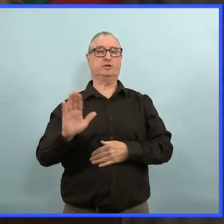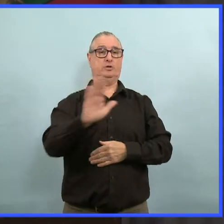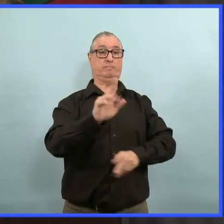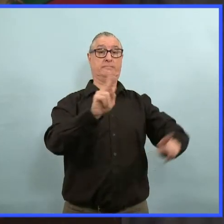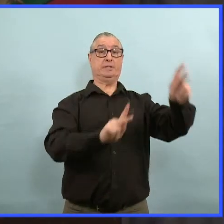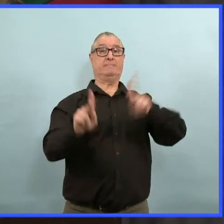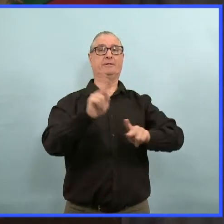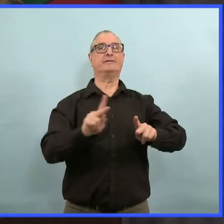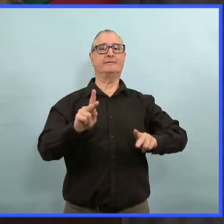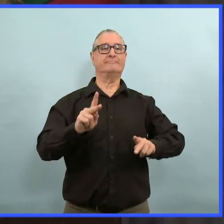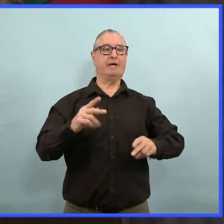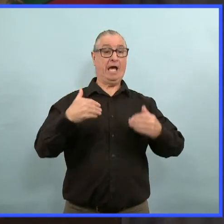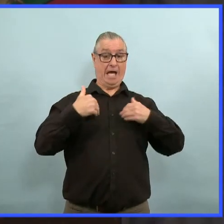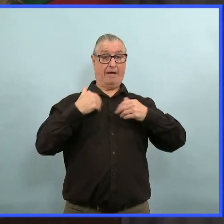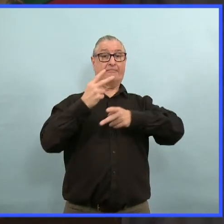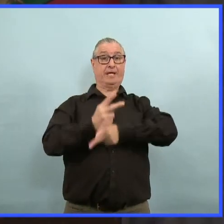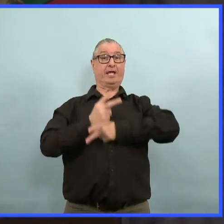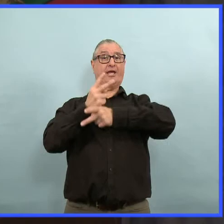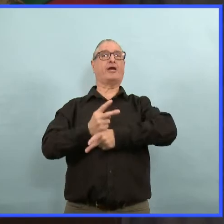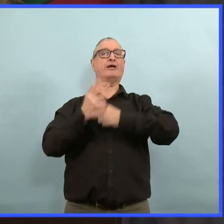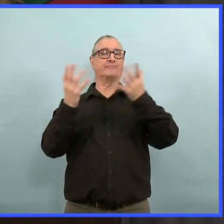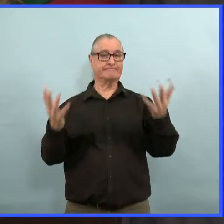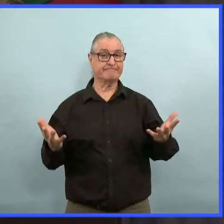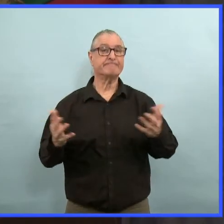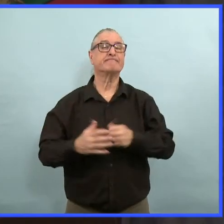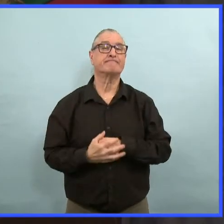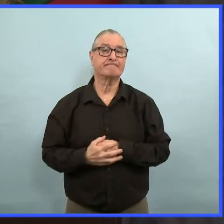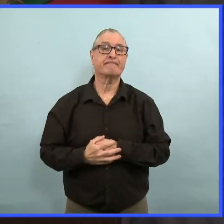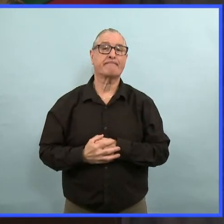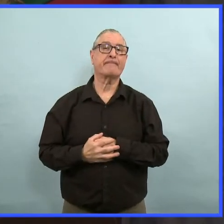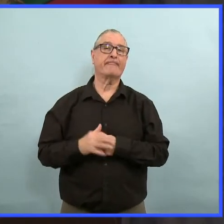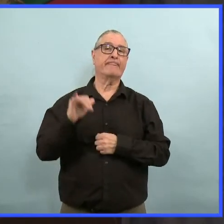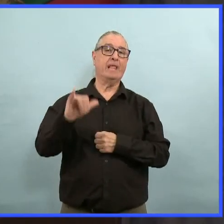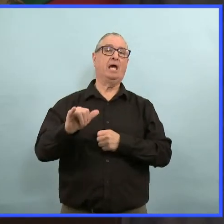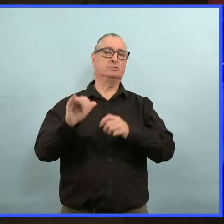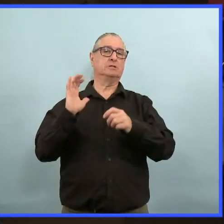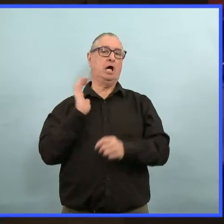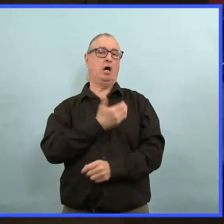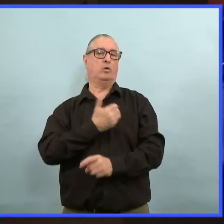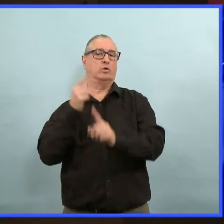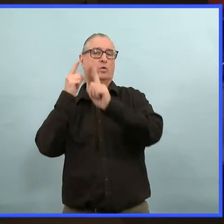as quickly as as possible i look forward to that and is there going to be any outreach